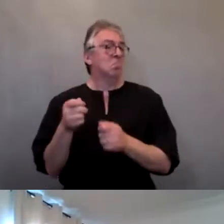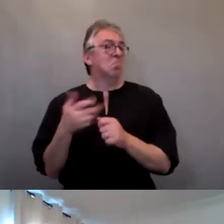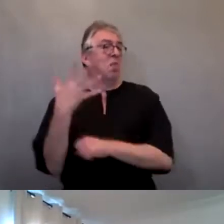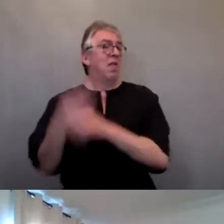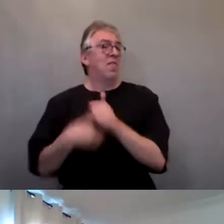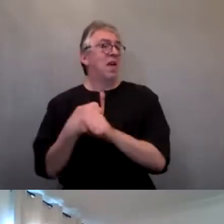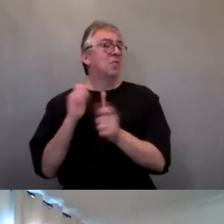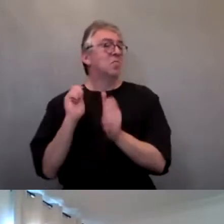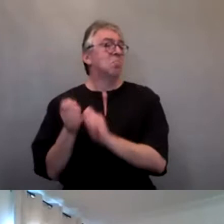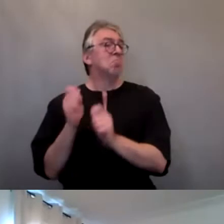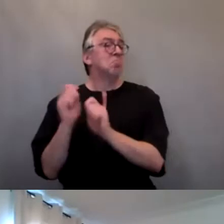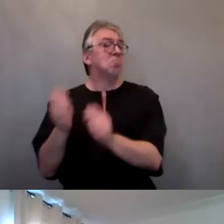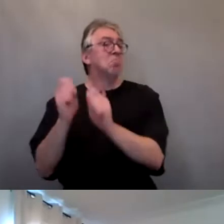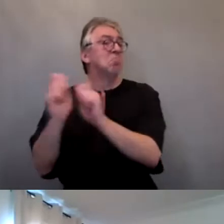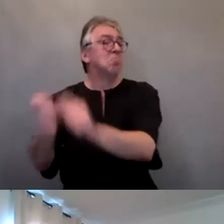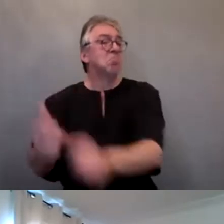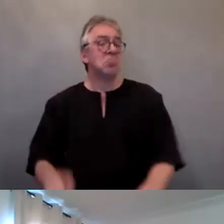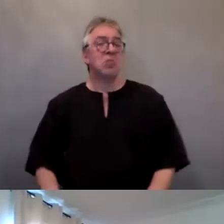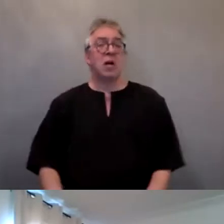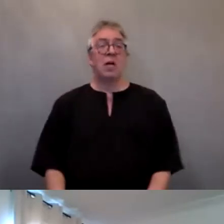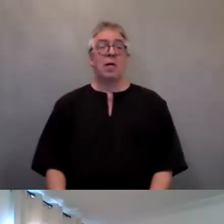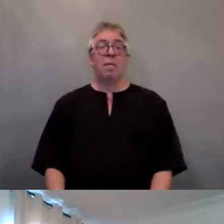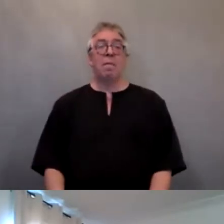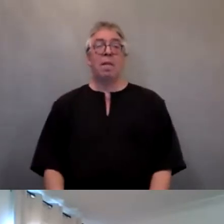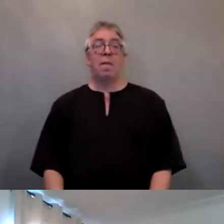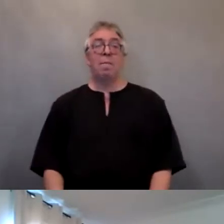you can get it every five years, and under private insurance as well,